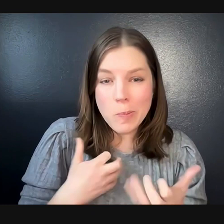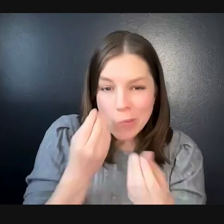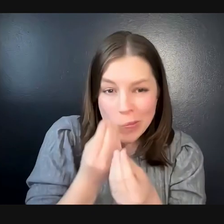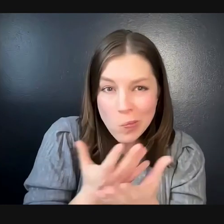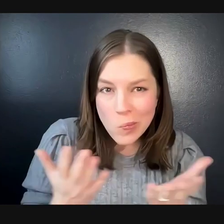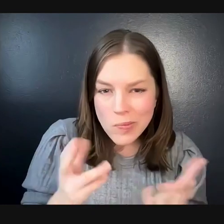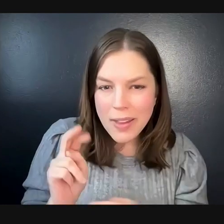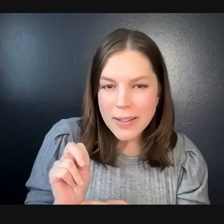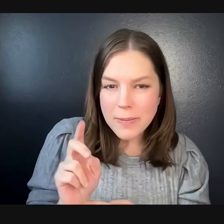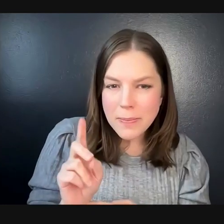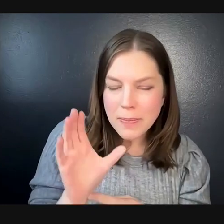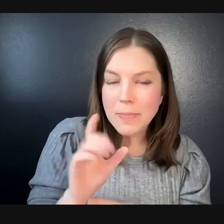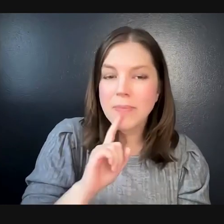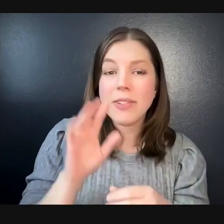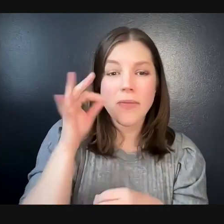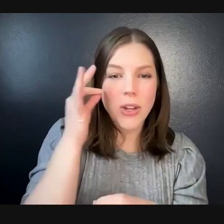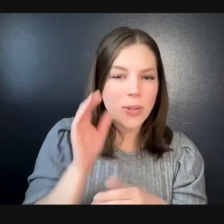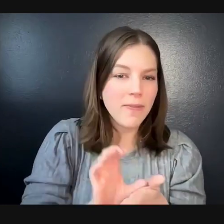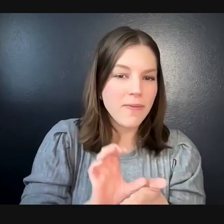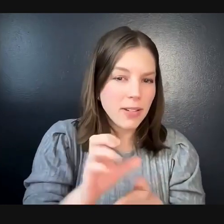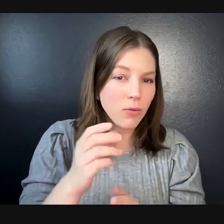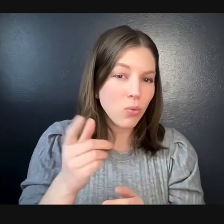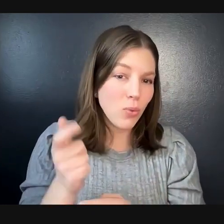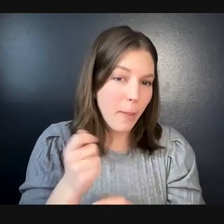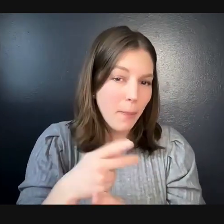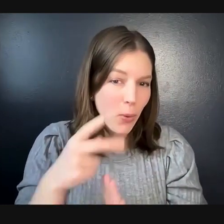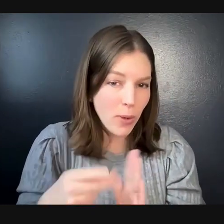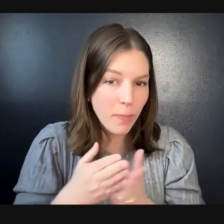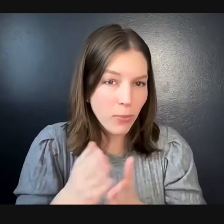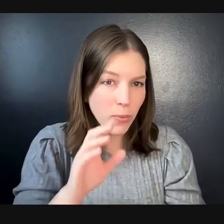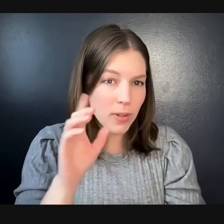you are finished with this. We are a federally-funded center from the Department